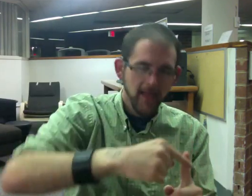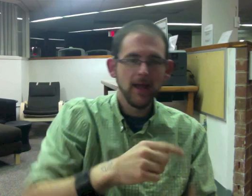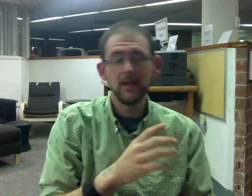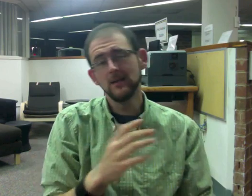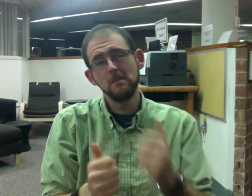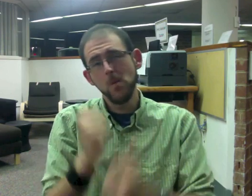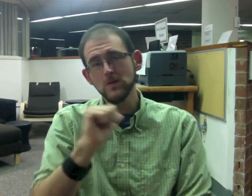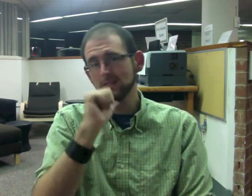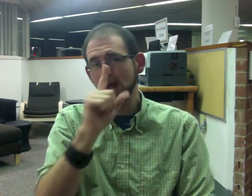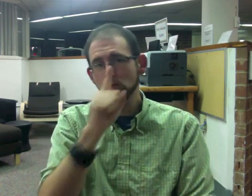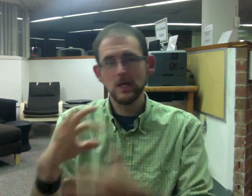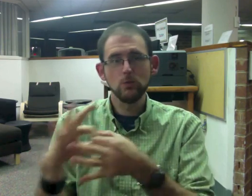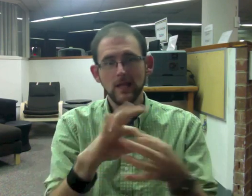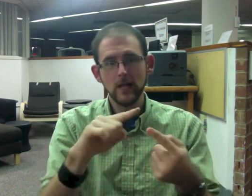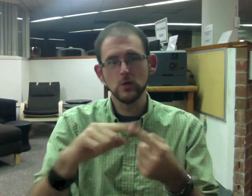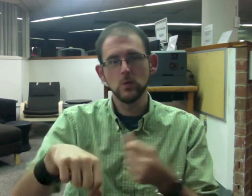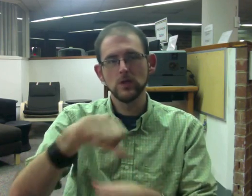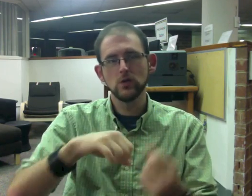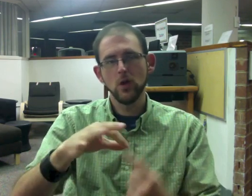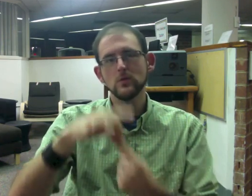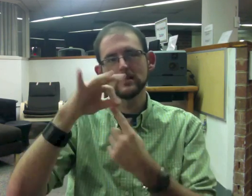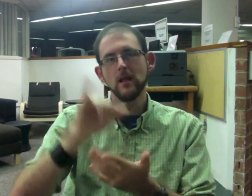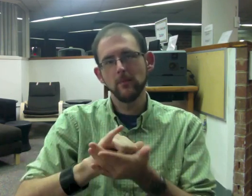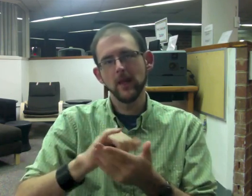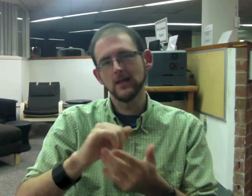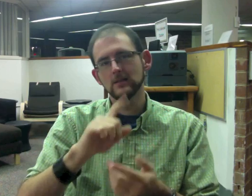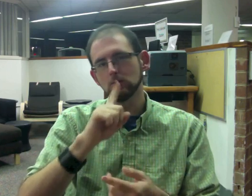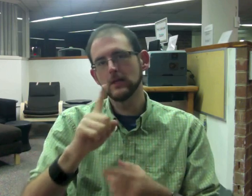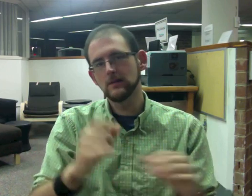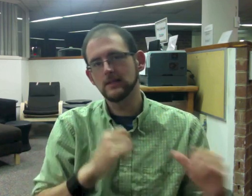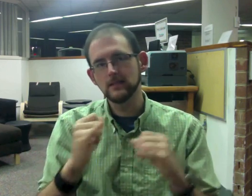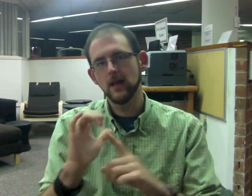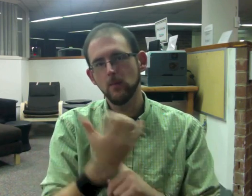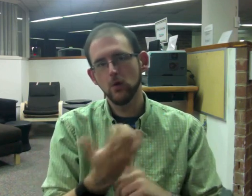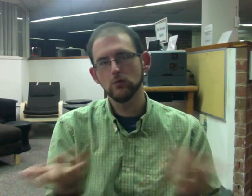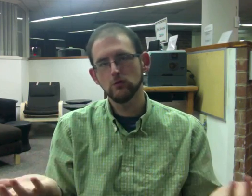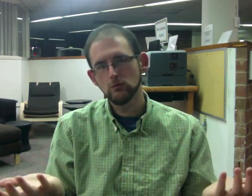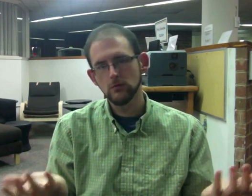And most of the materials are fairly unrelated to each other except in that they're from the same culture.